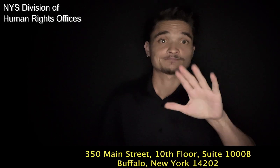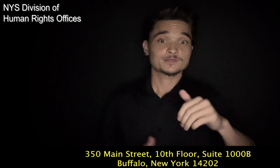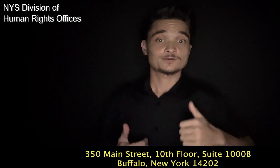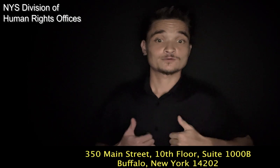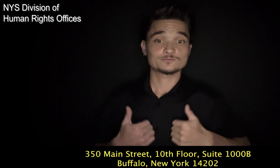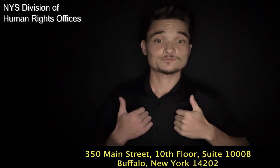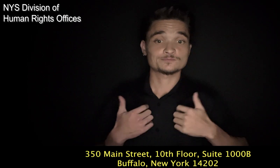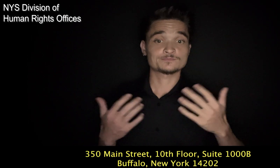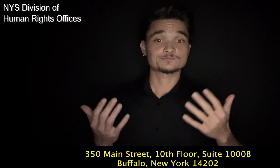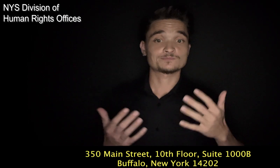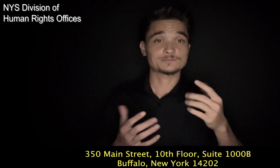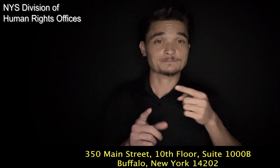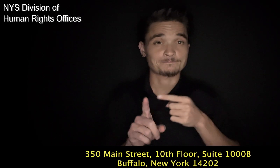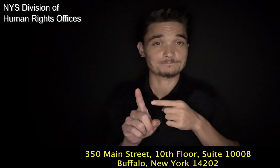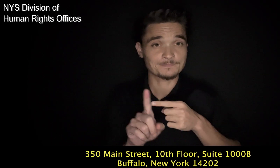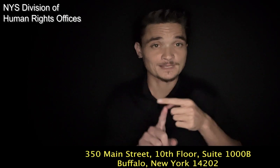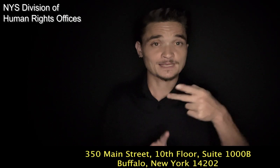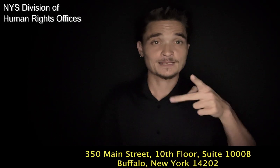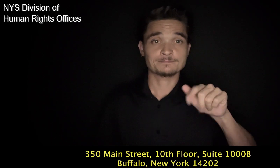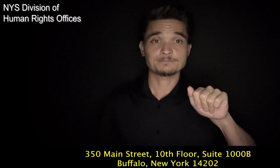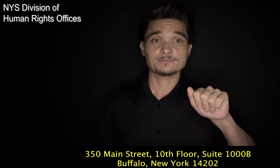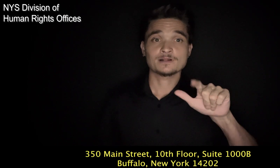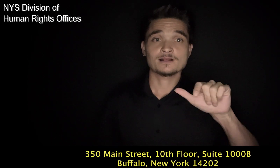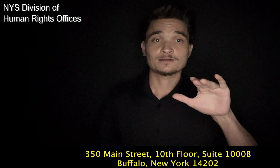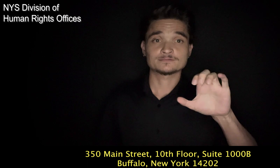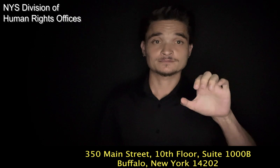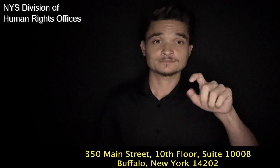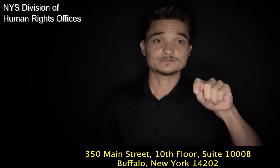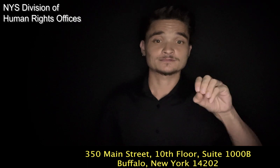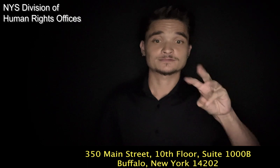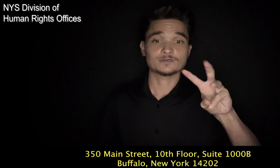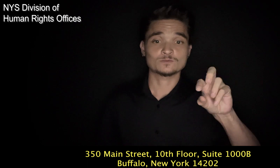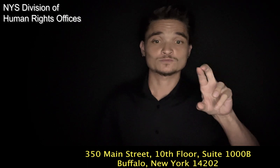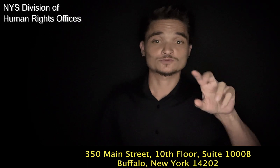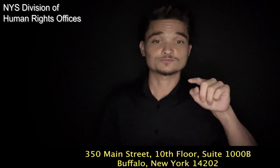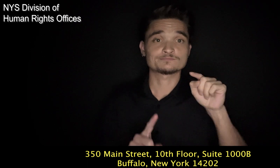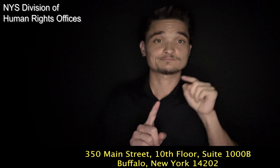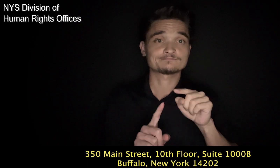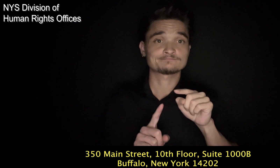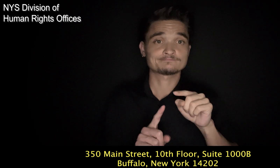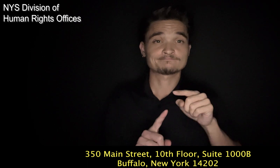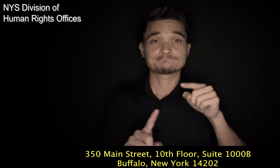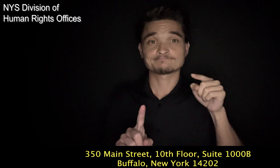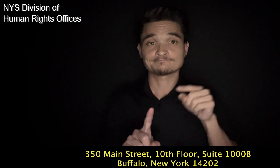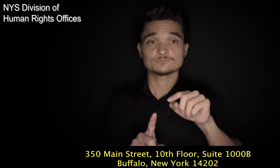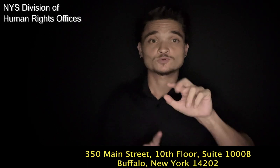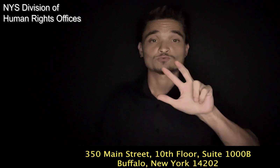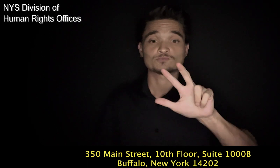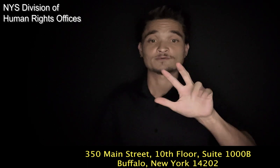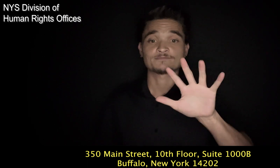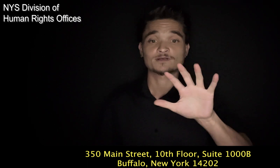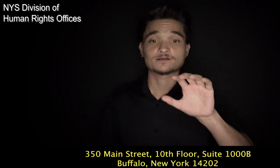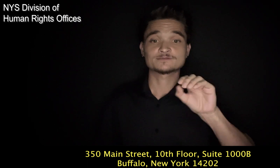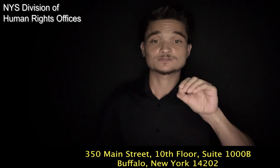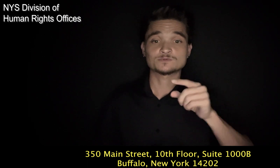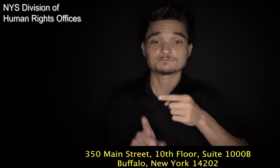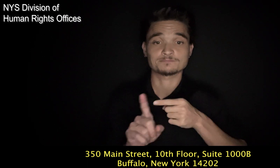350 Main Street, 10th Floor, Suite 1000B Buffalo, New York 14202